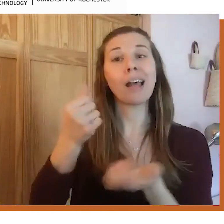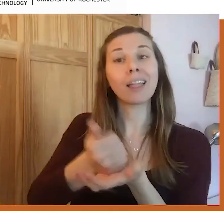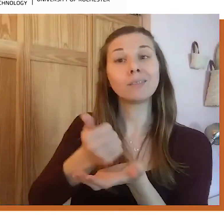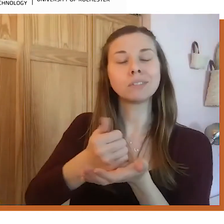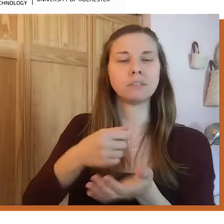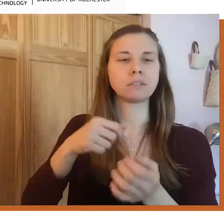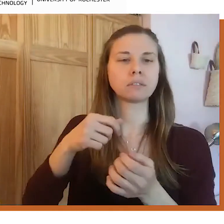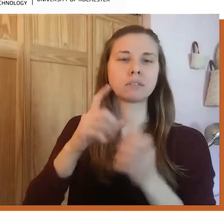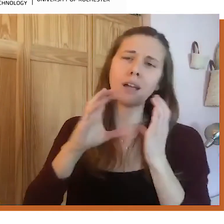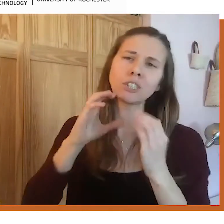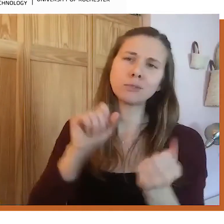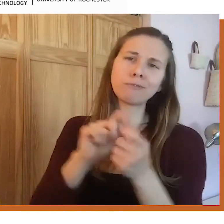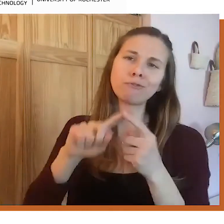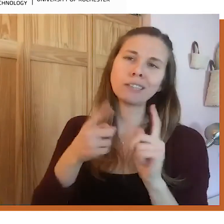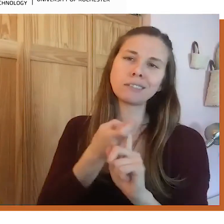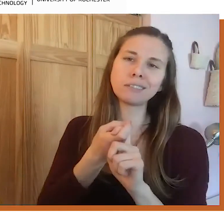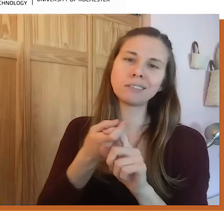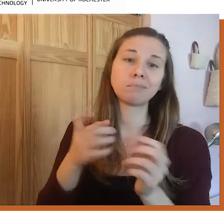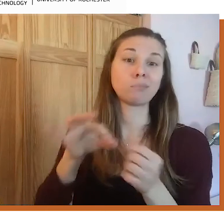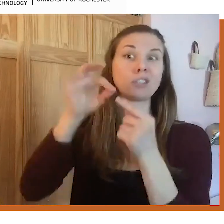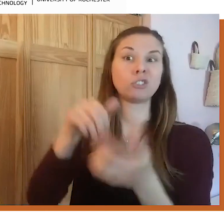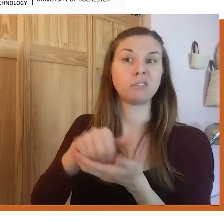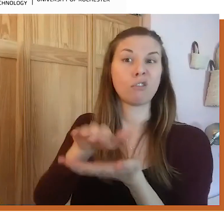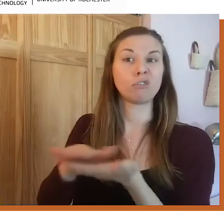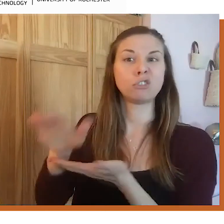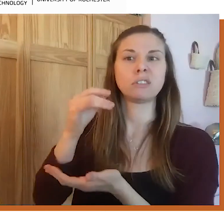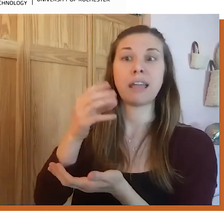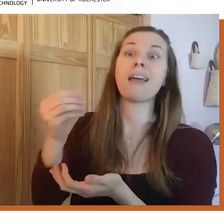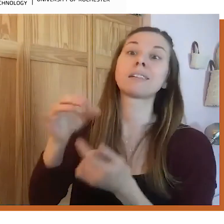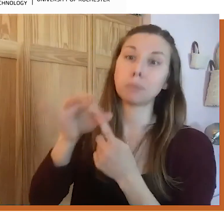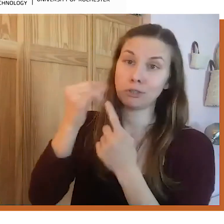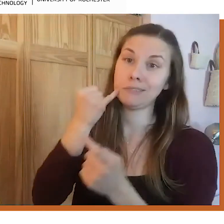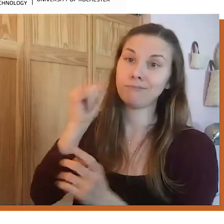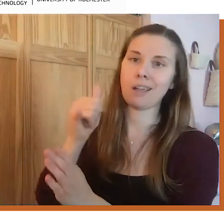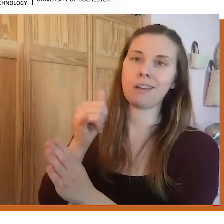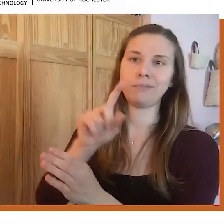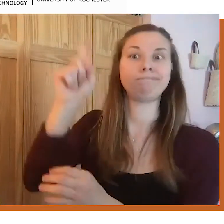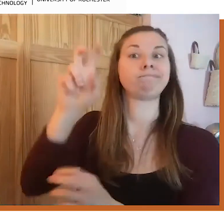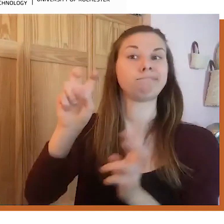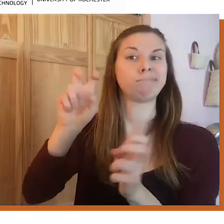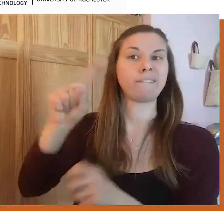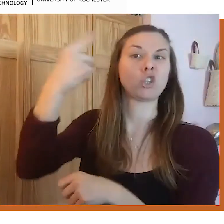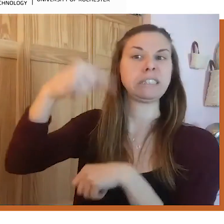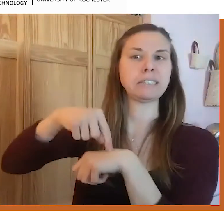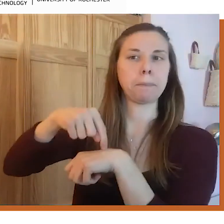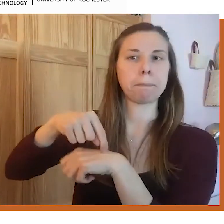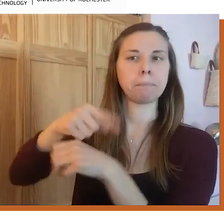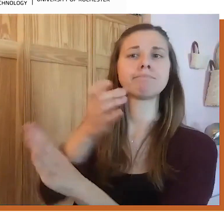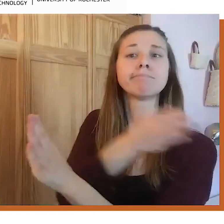and what we found was important to these women we interviewed was conversations with their friends and their peers, and sometimes that was the first time that they ever learned